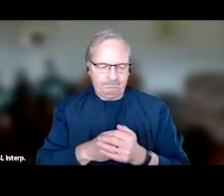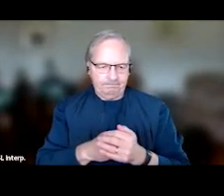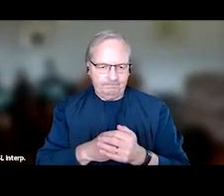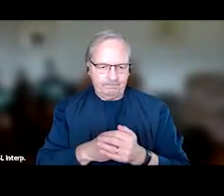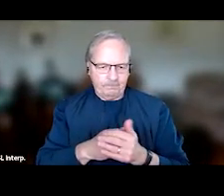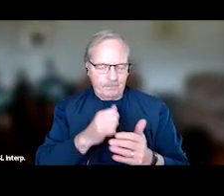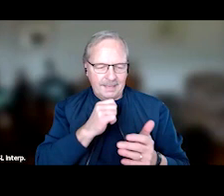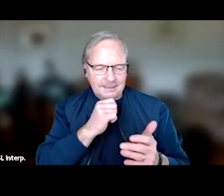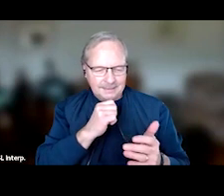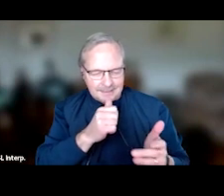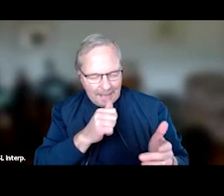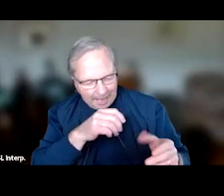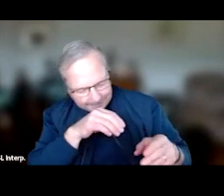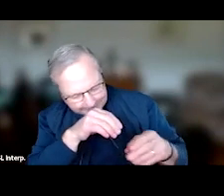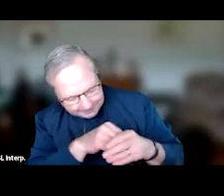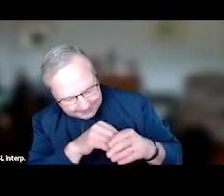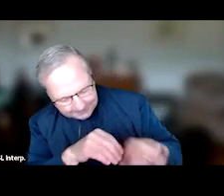in the identity of homeless?